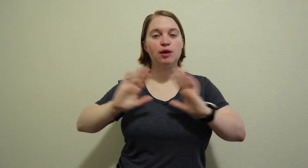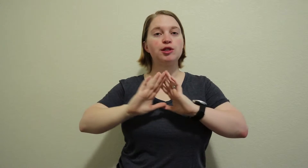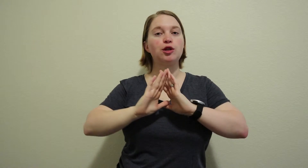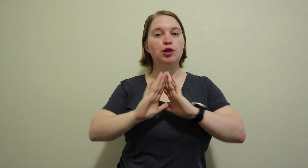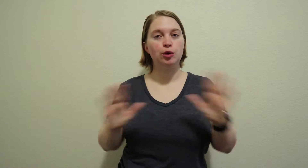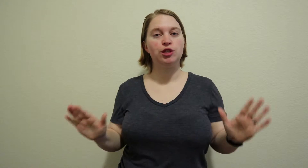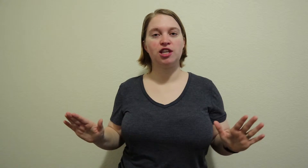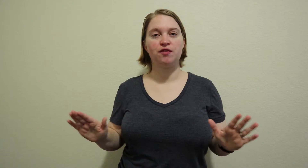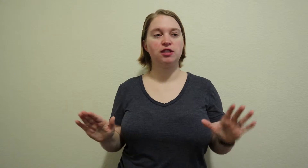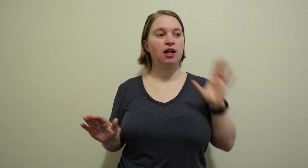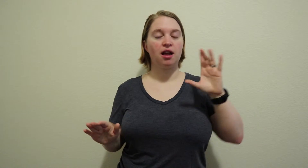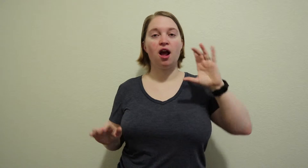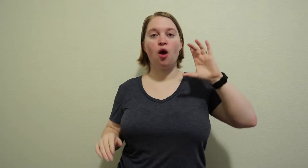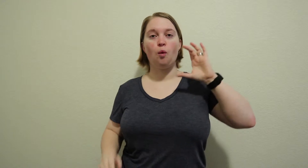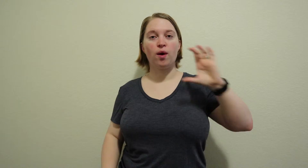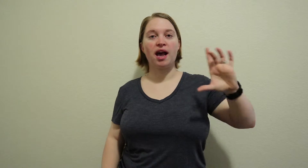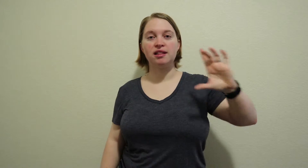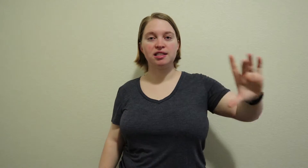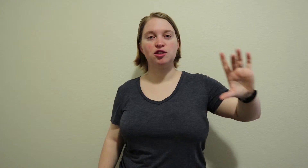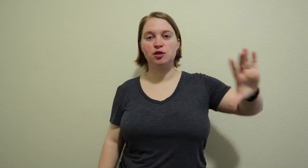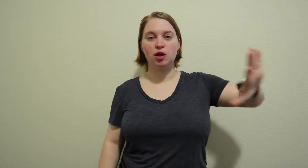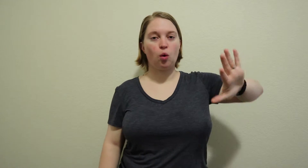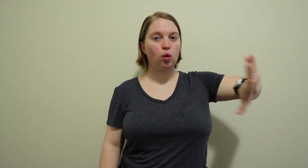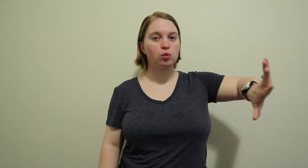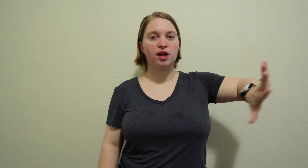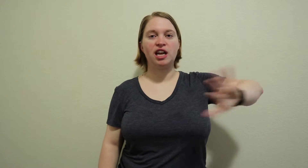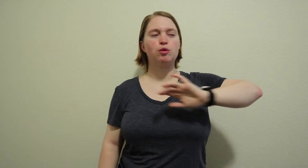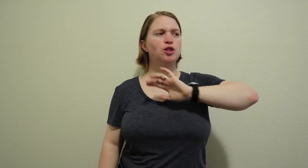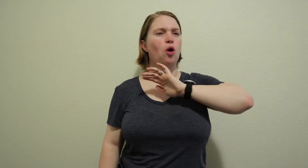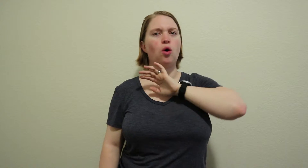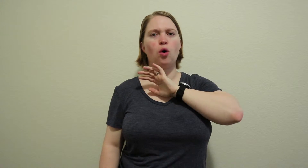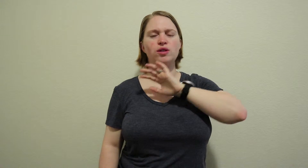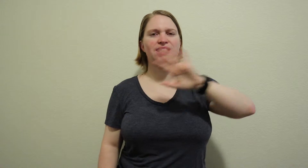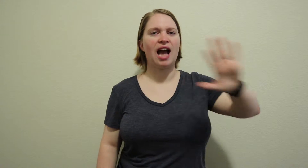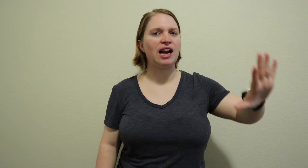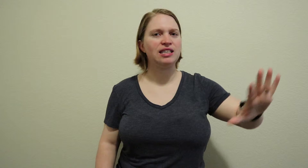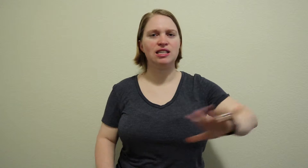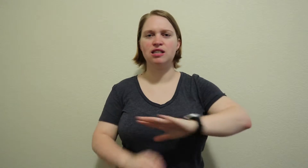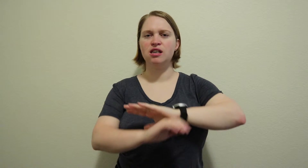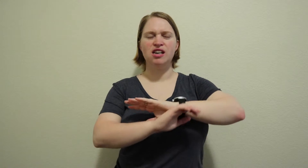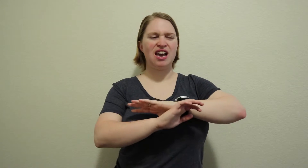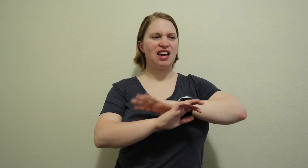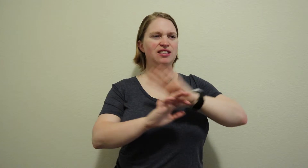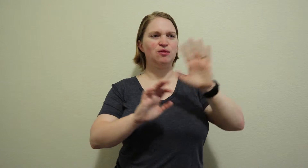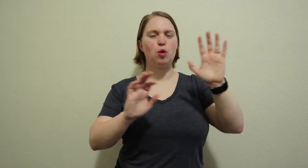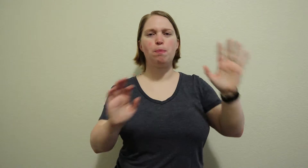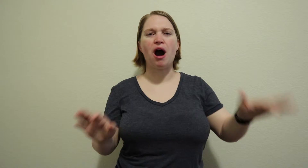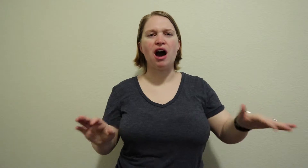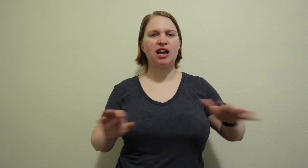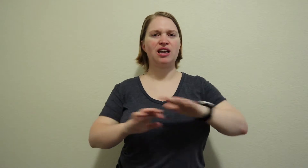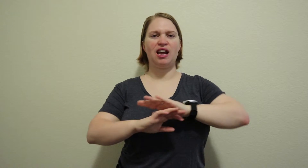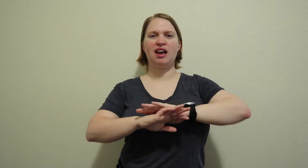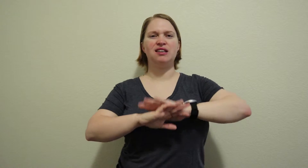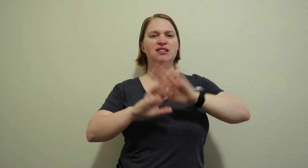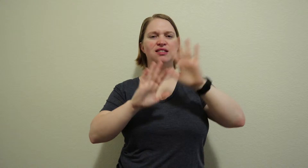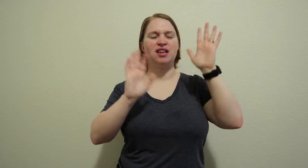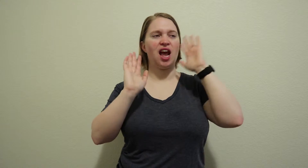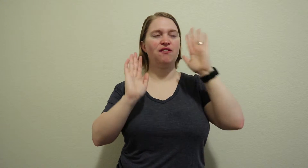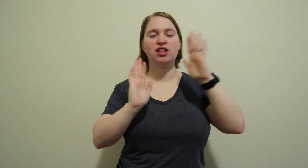it was a huge difference that when I listened to the old one, it was all staticky and robotic and everything